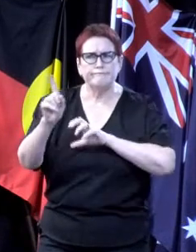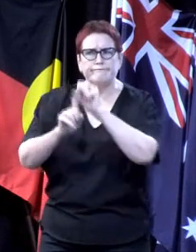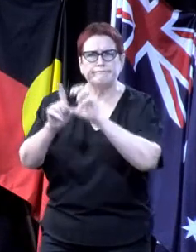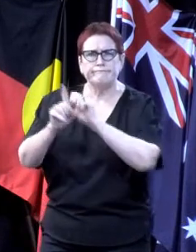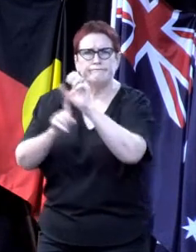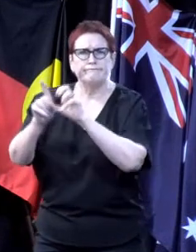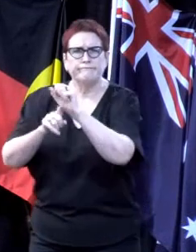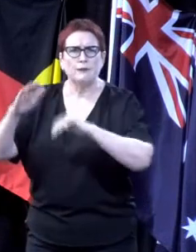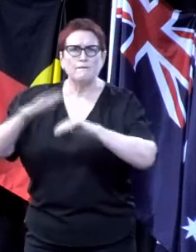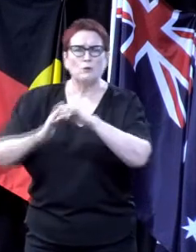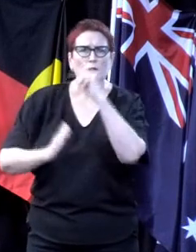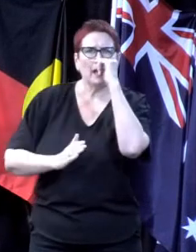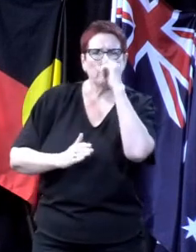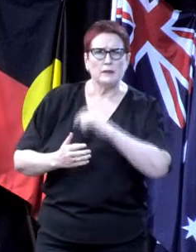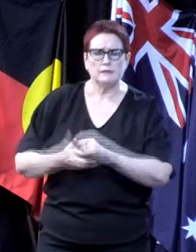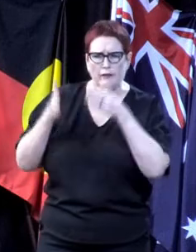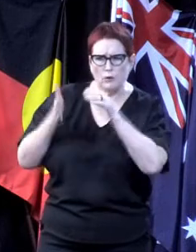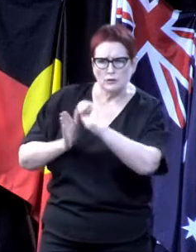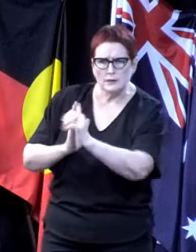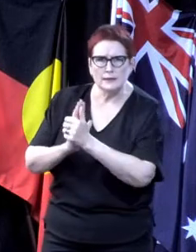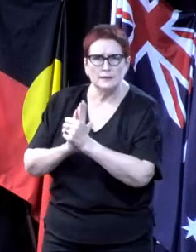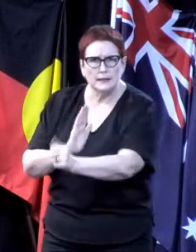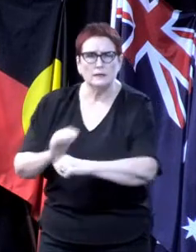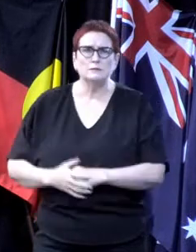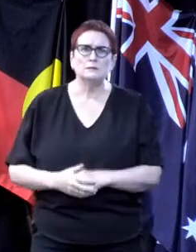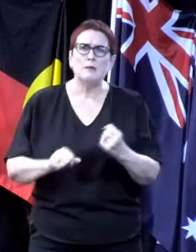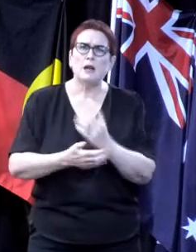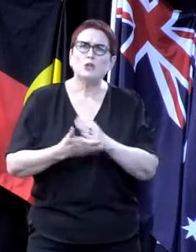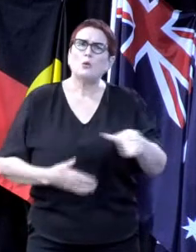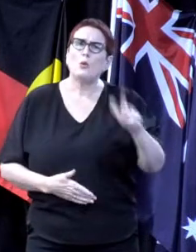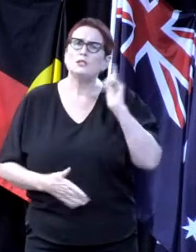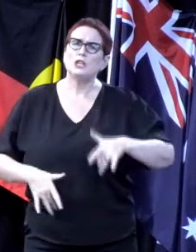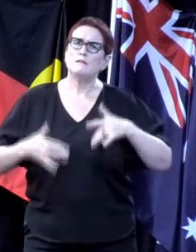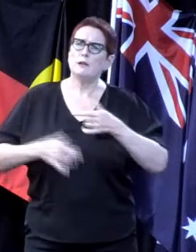focusing on capability to ensure teachers are confident in their ability